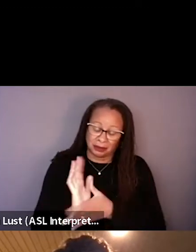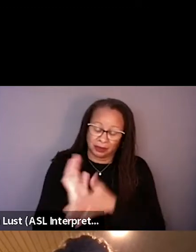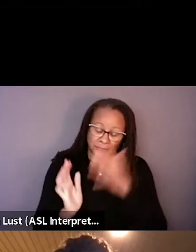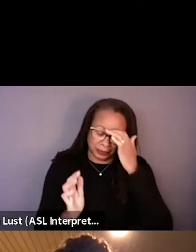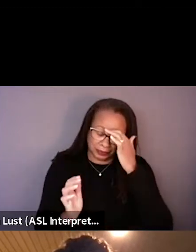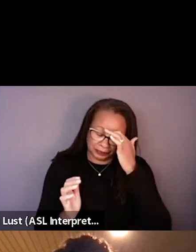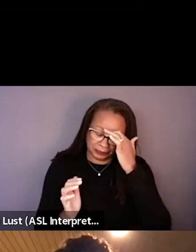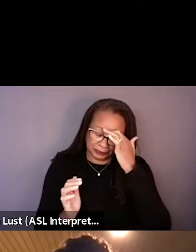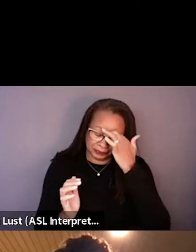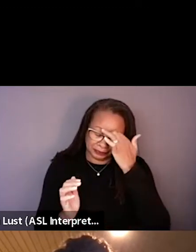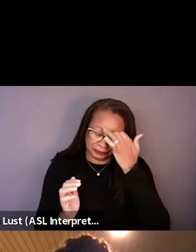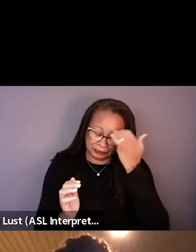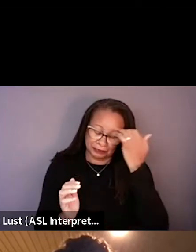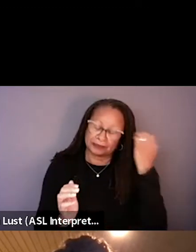like happen eventually,